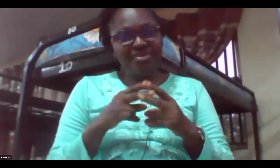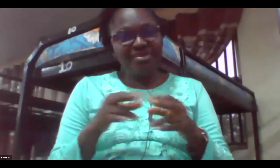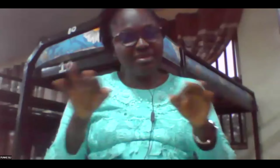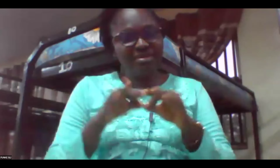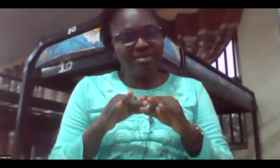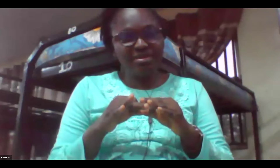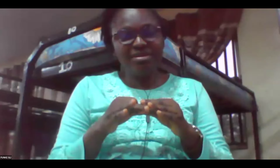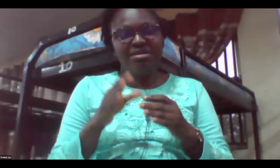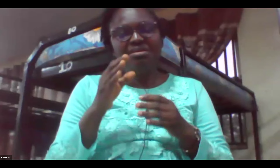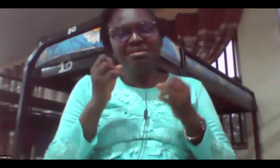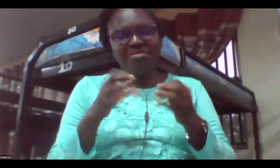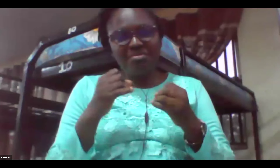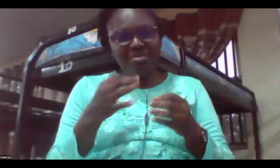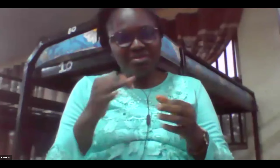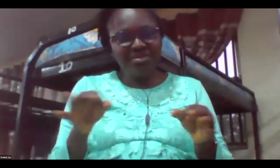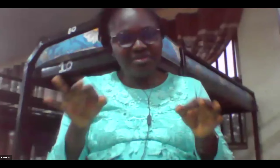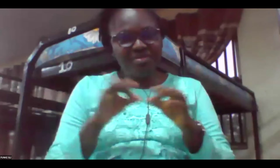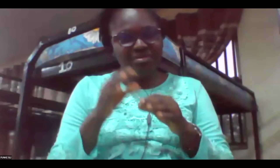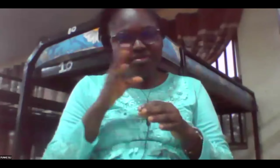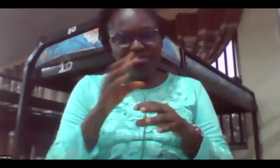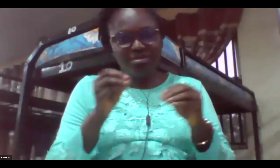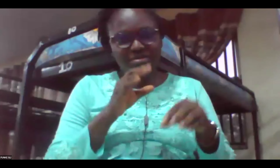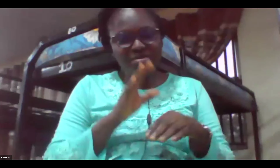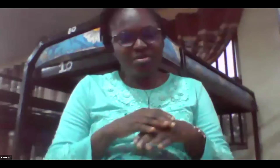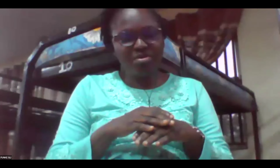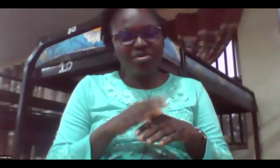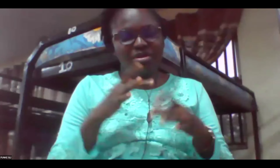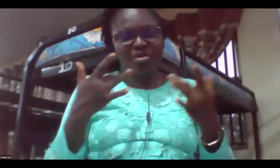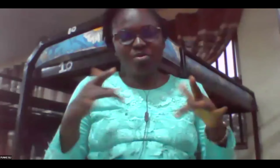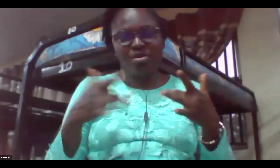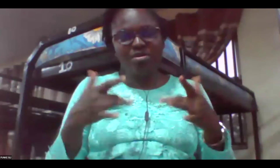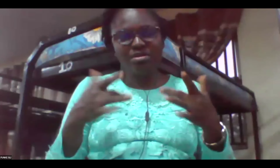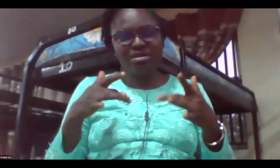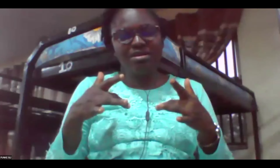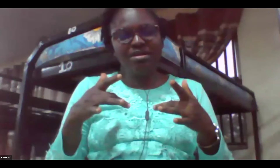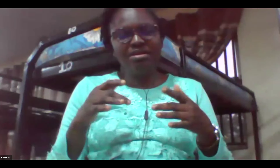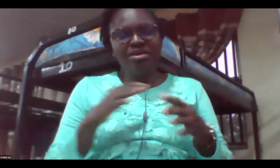so many of the information will be dropped on our, I believe, were were all being added to the Whatsapp group.